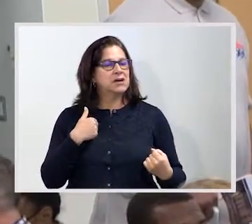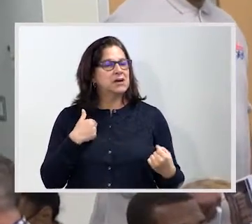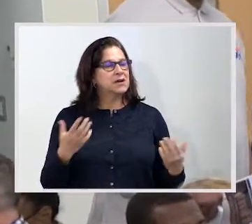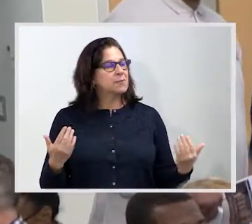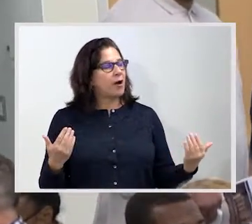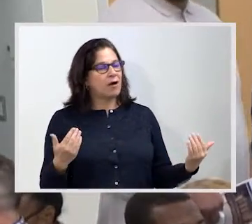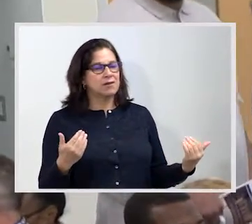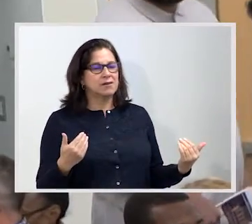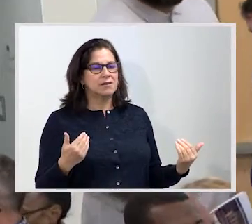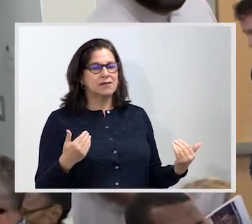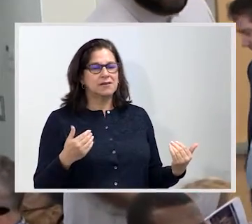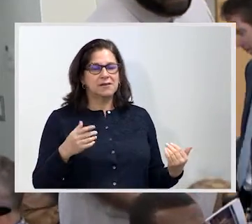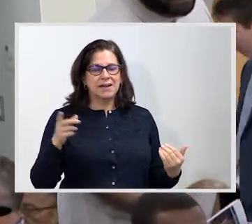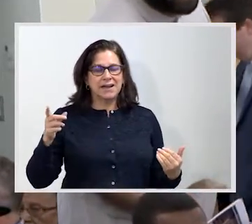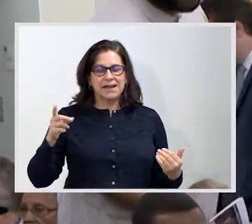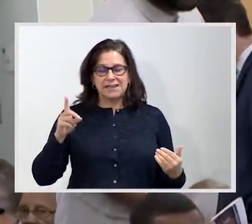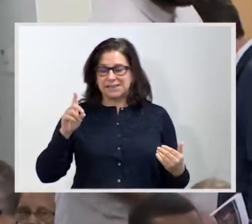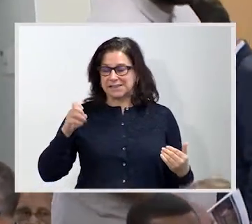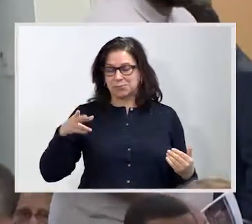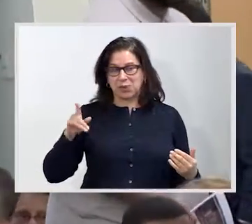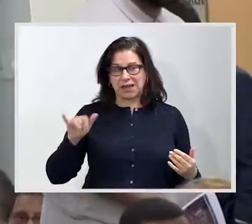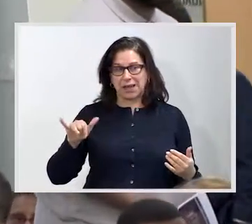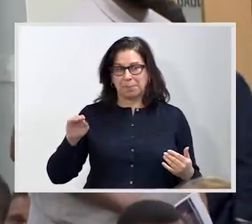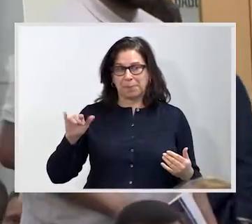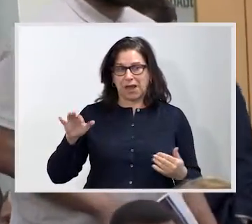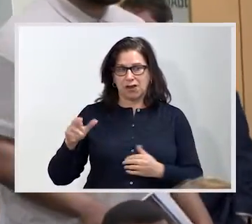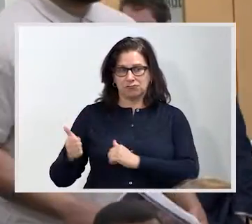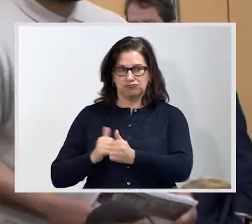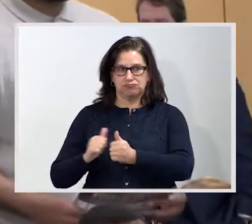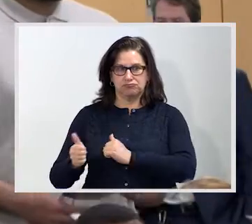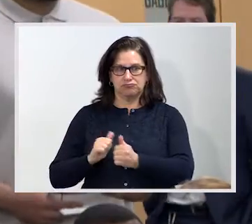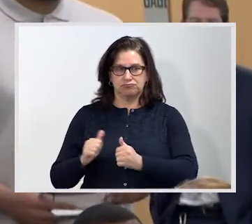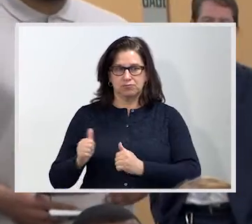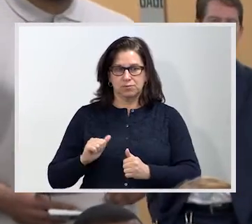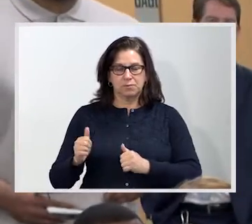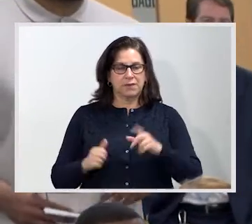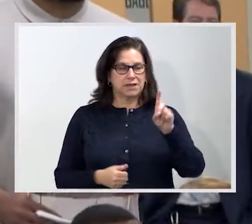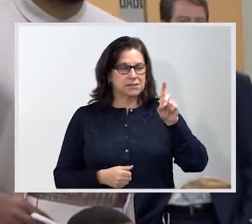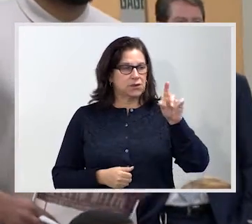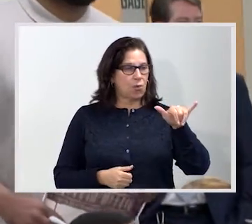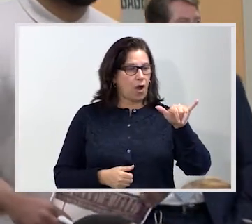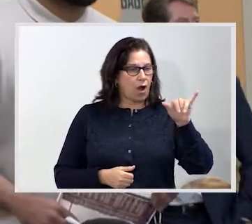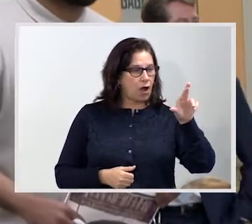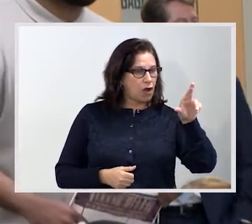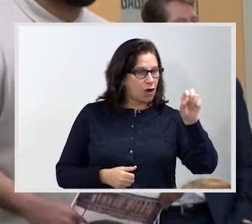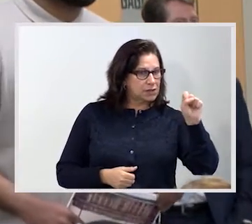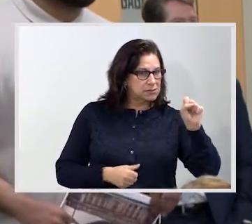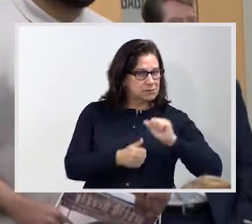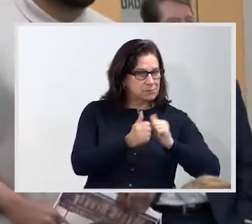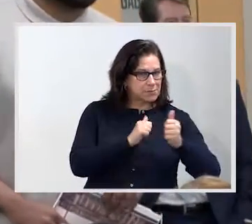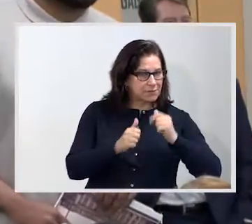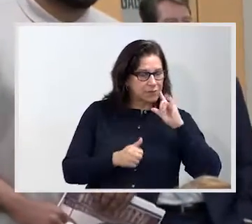I HAVE HEALTH. I HAVE MEDICAID. I HAVE AGING. THAT WAS FIVE.